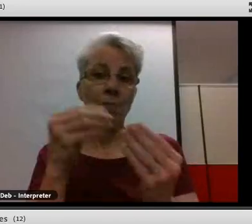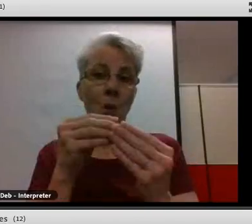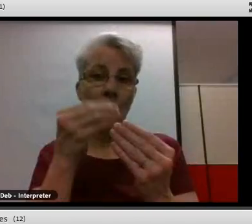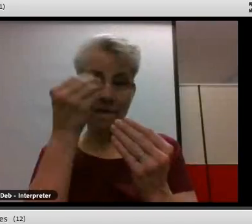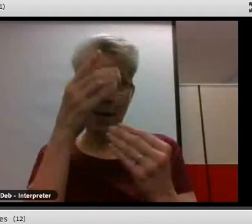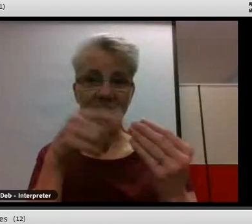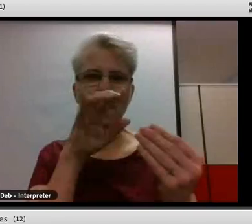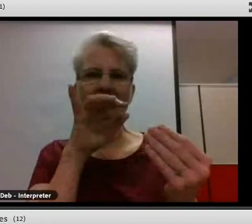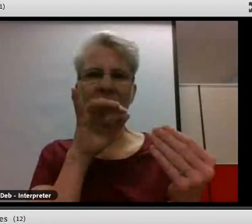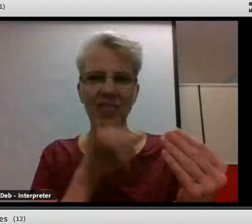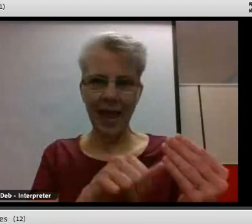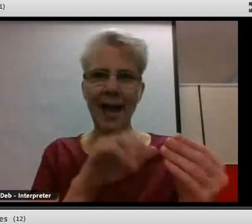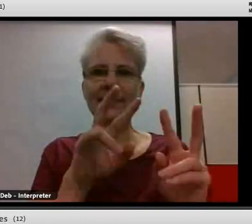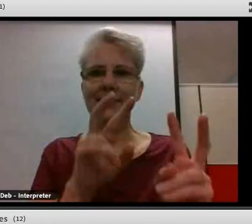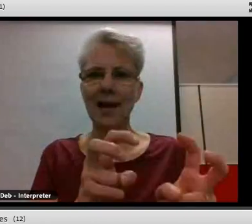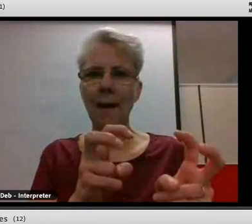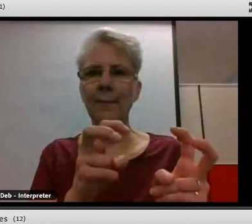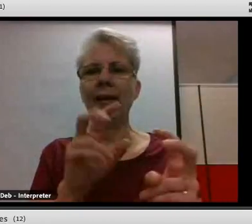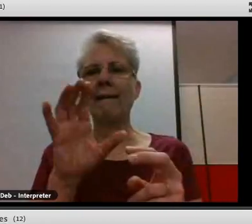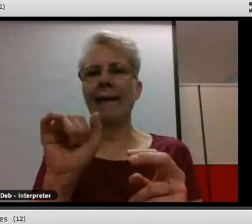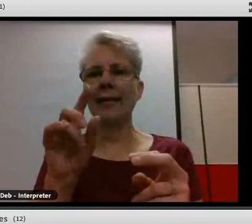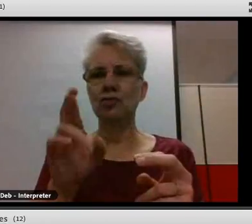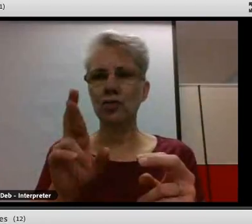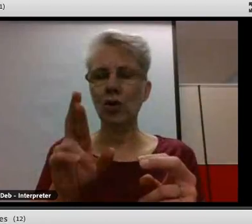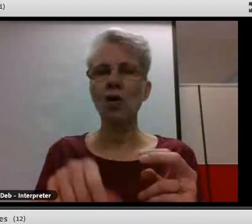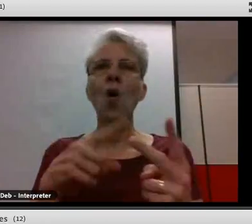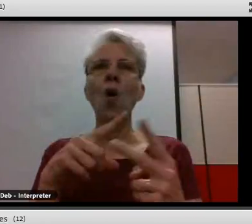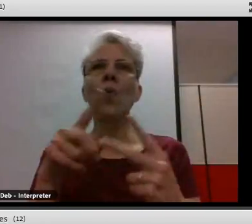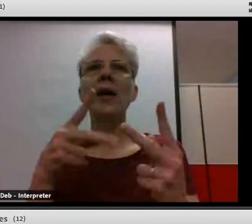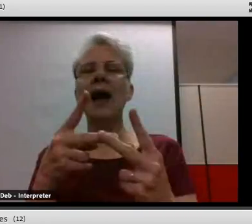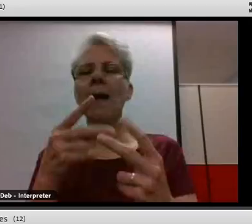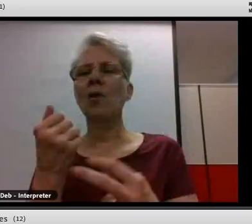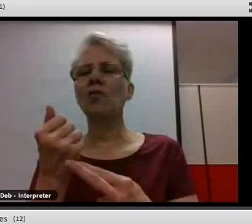and you have trouble moving, 52.4%.